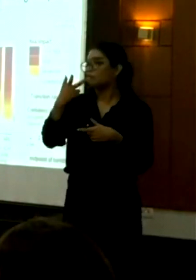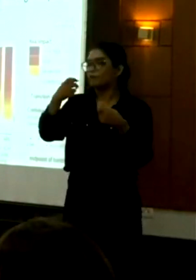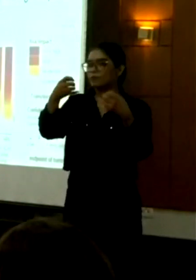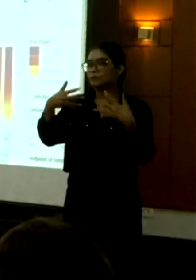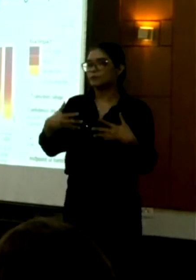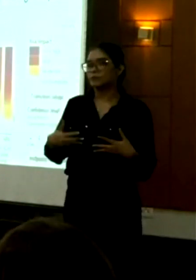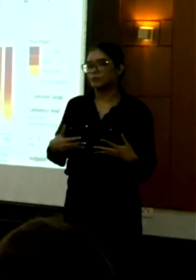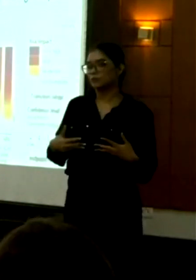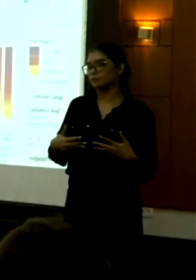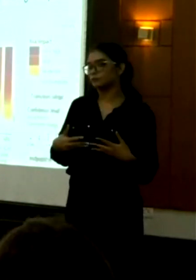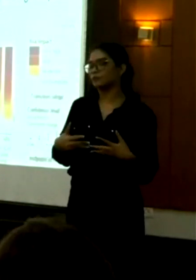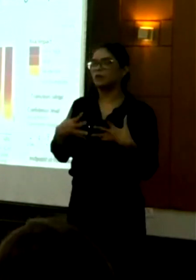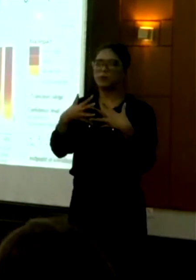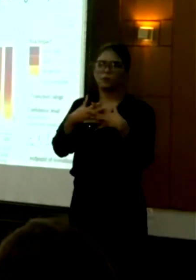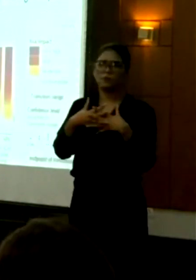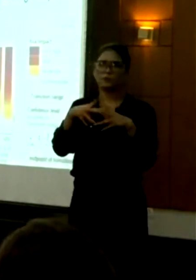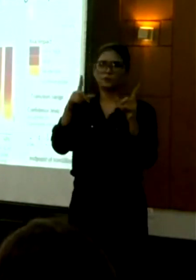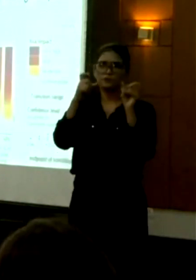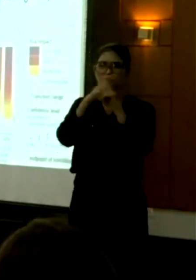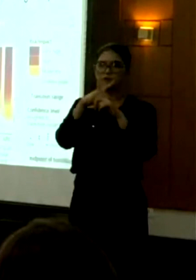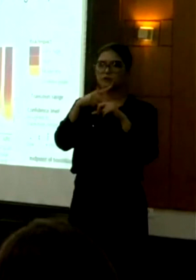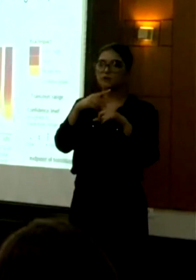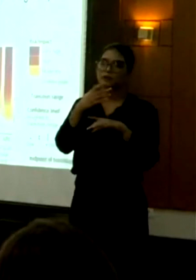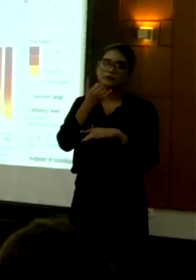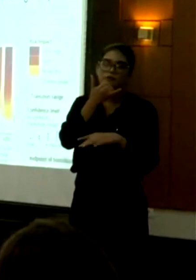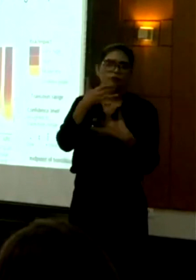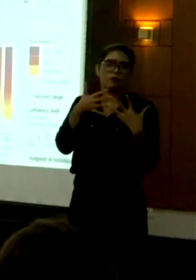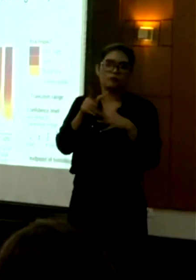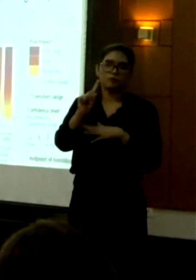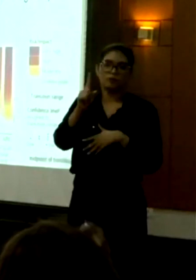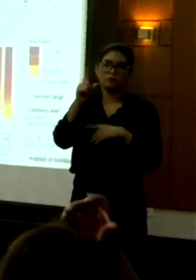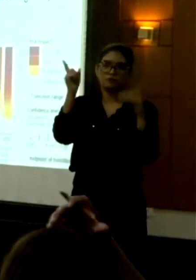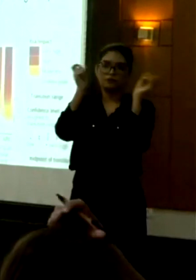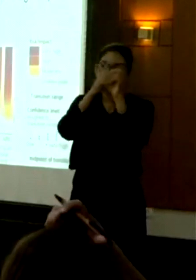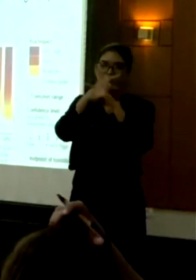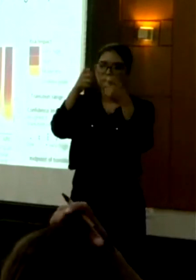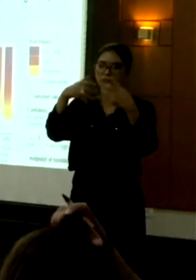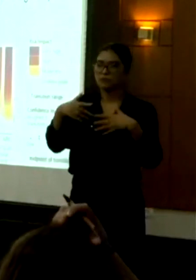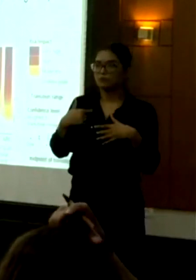, it is a body of scientists from all over the world